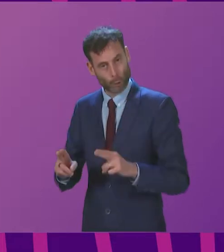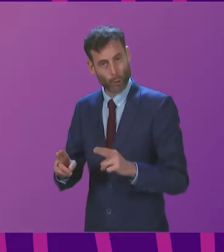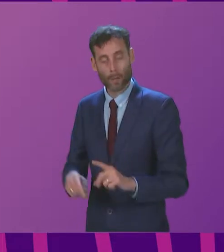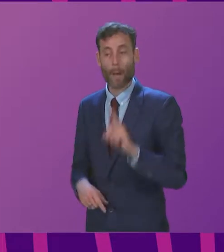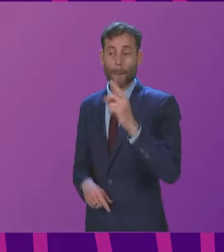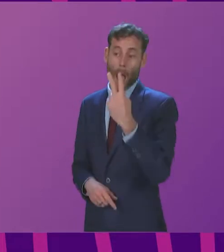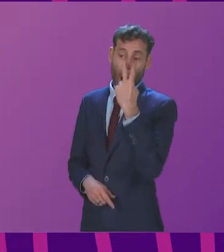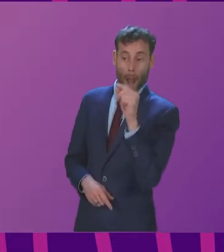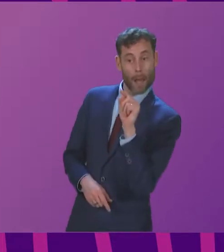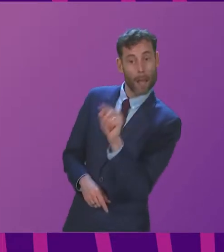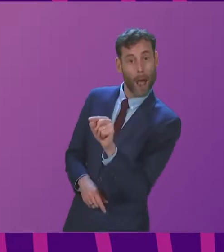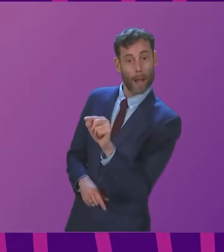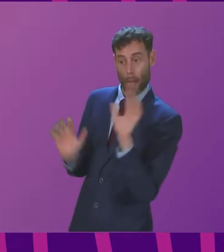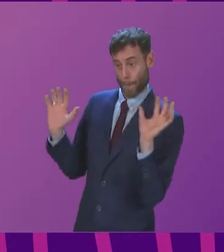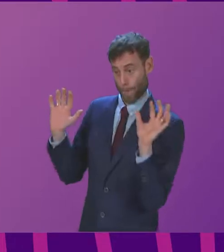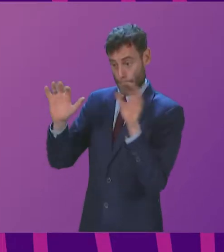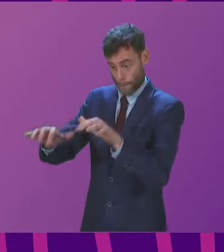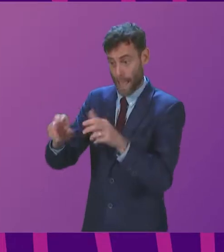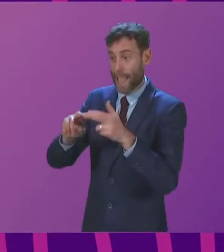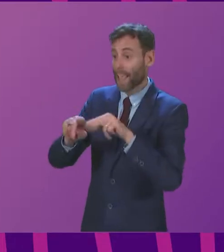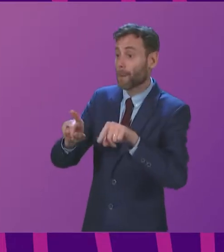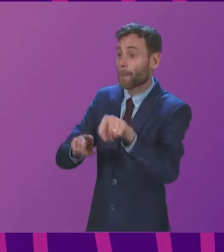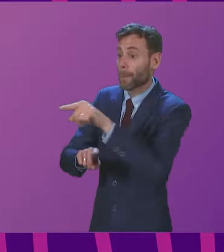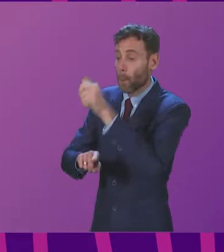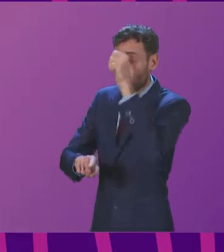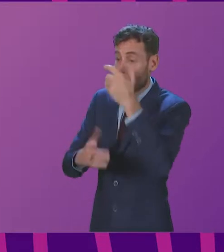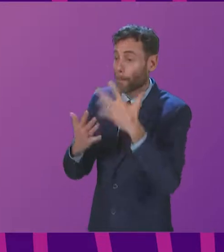everyone in a setting such as a nightclub is vaccinated, we reduce transmission. Over the